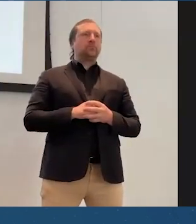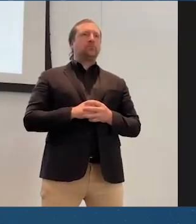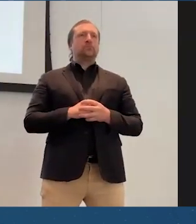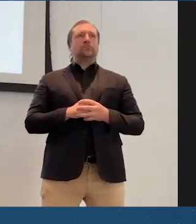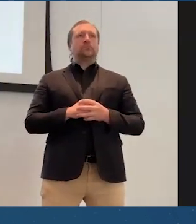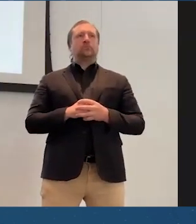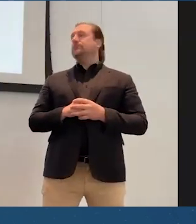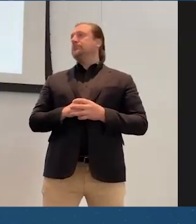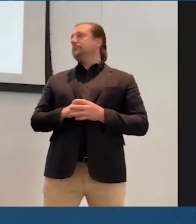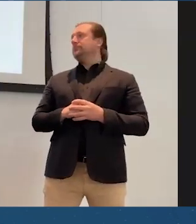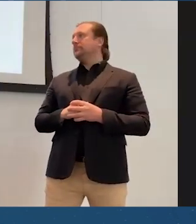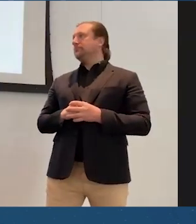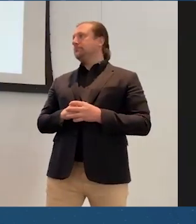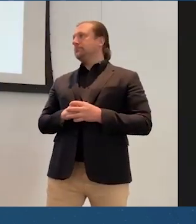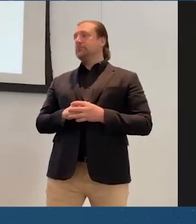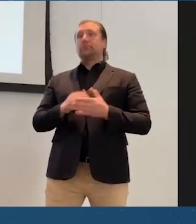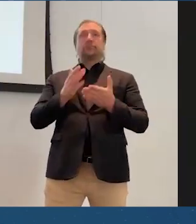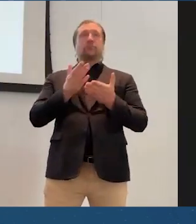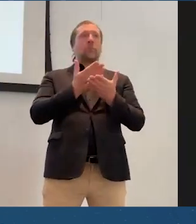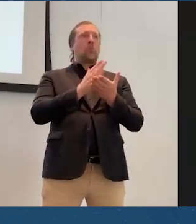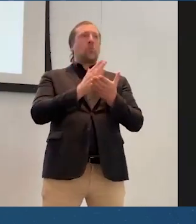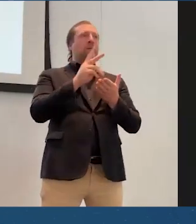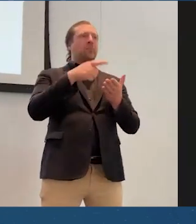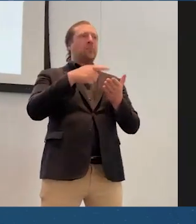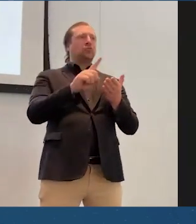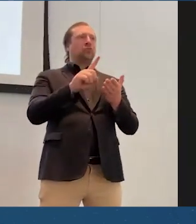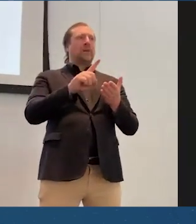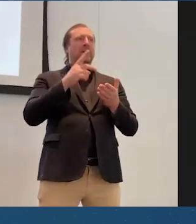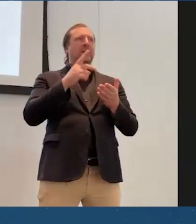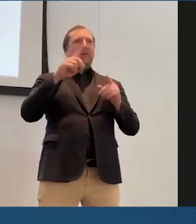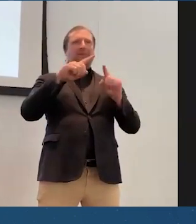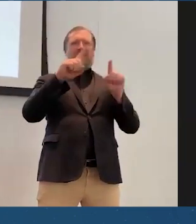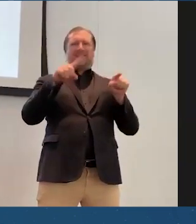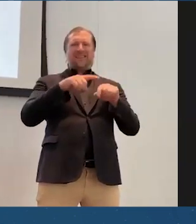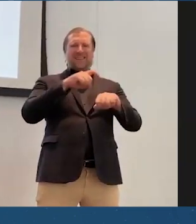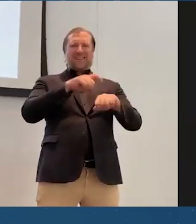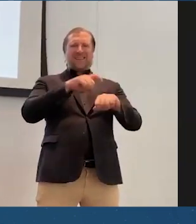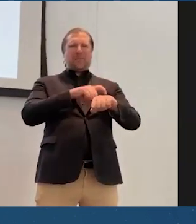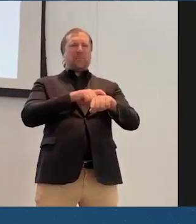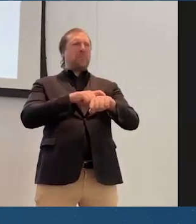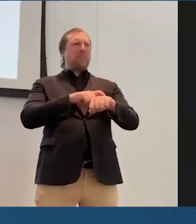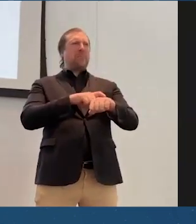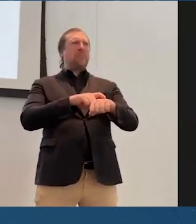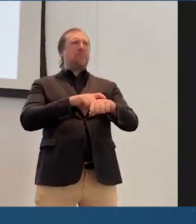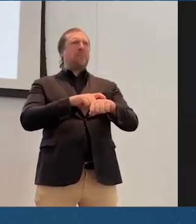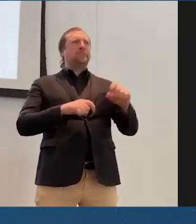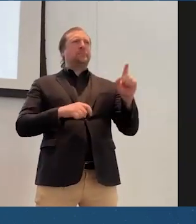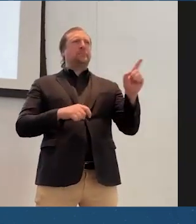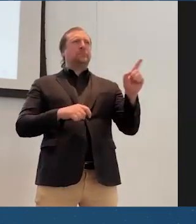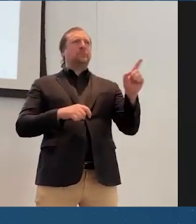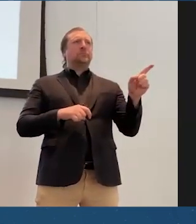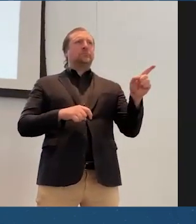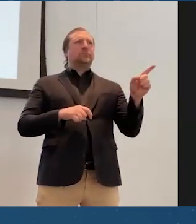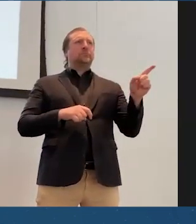All right, let me just double check. I saw a sign, but I did not see-- how much time do we have left?